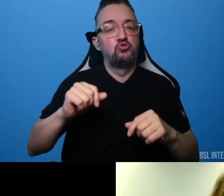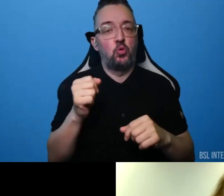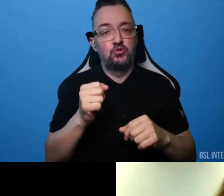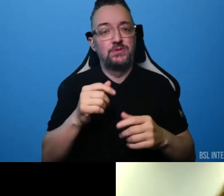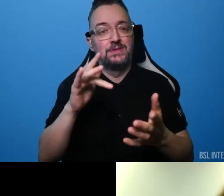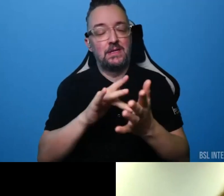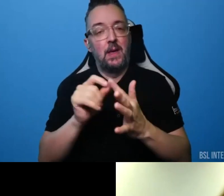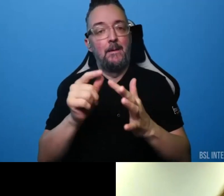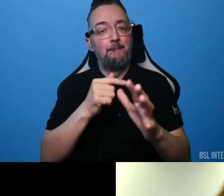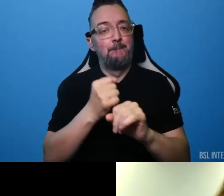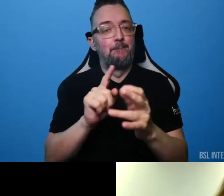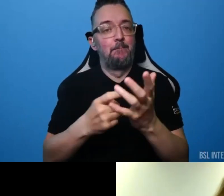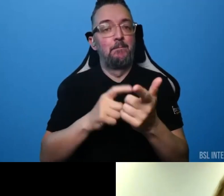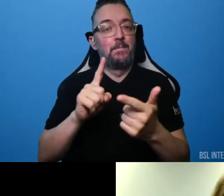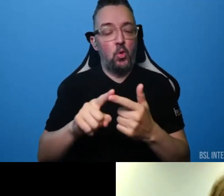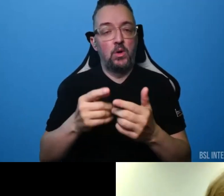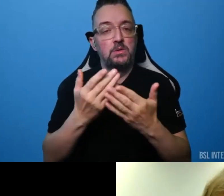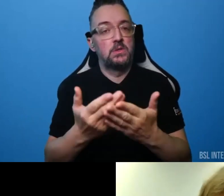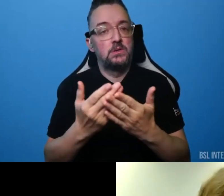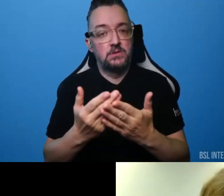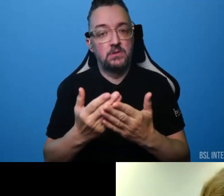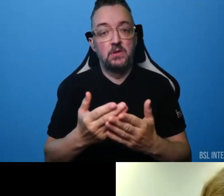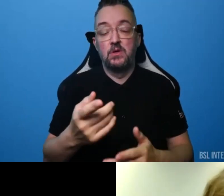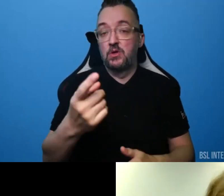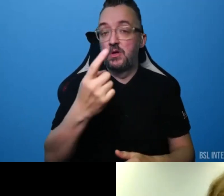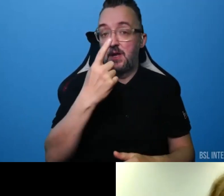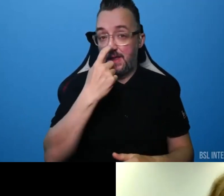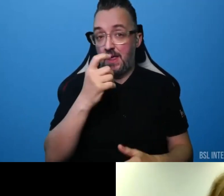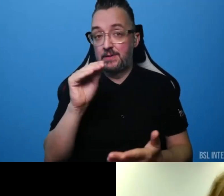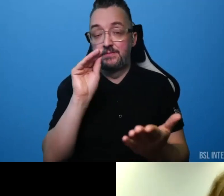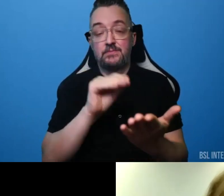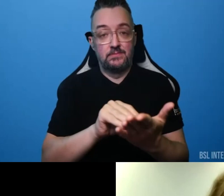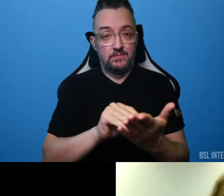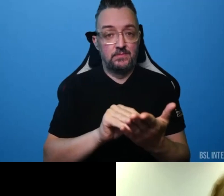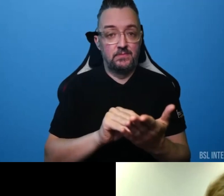at Edinburgh Napier University. So you can keep an eye out